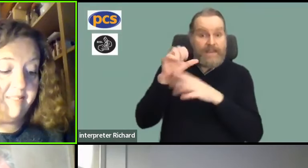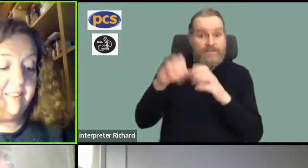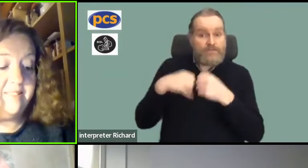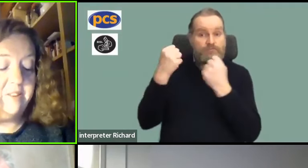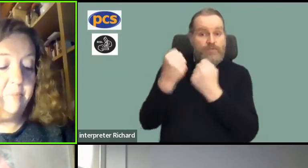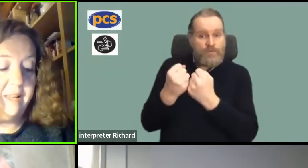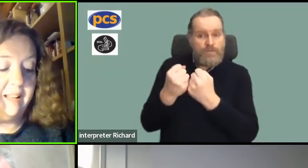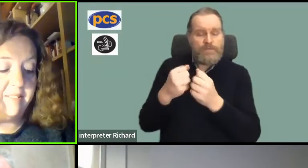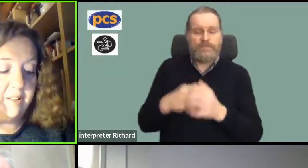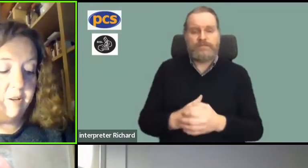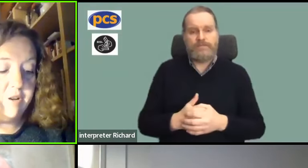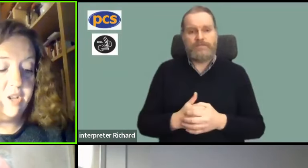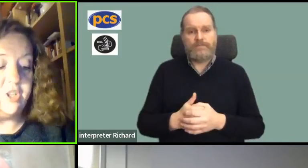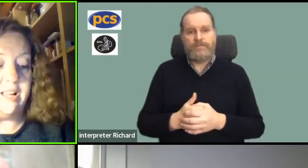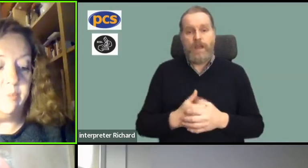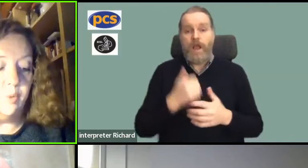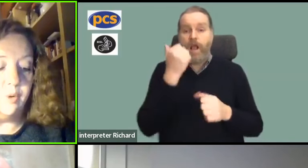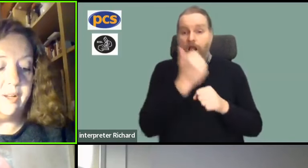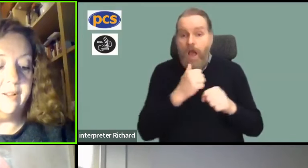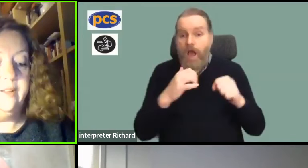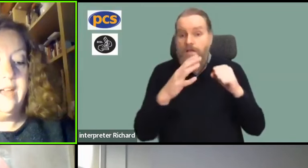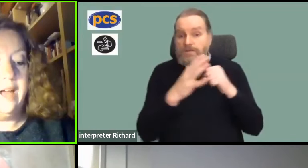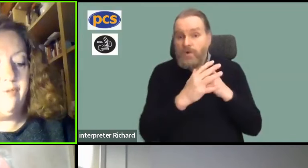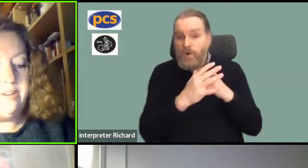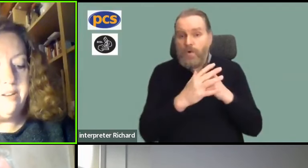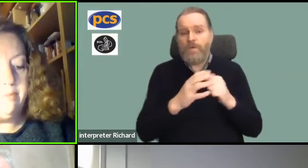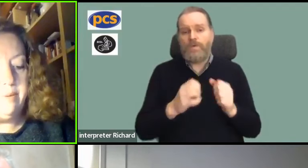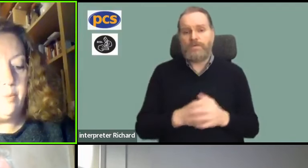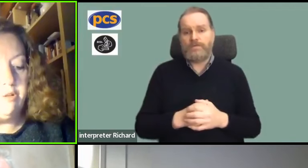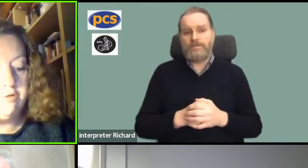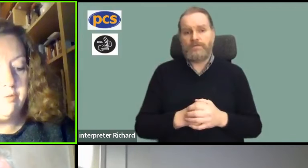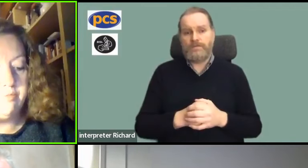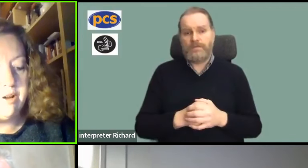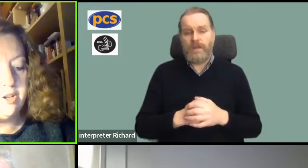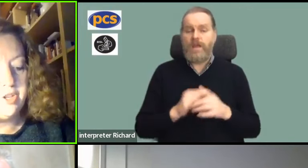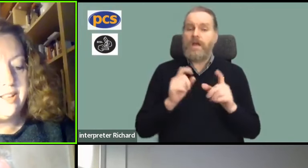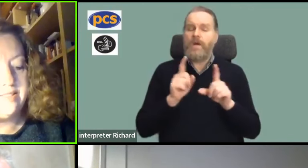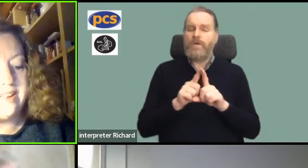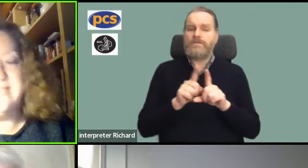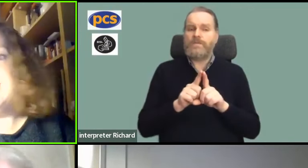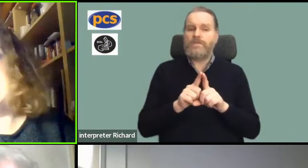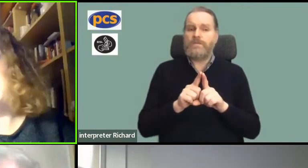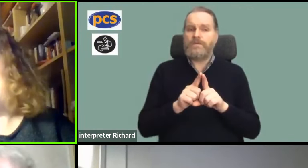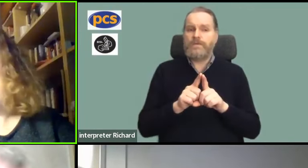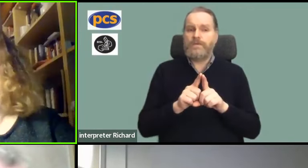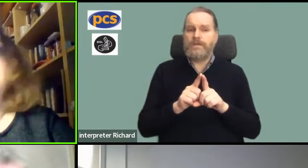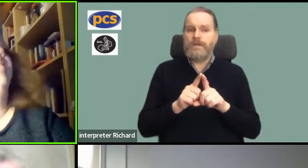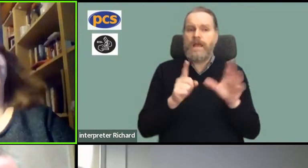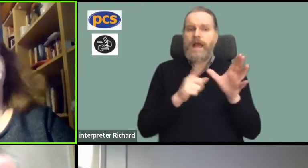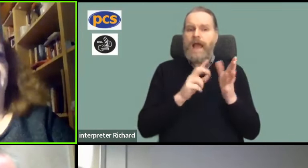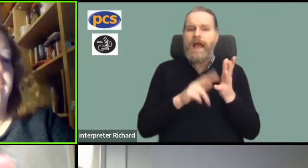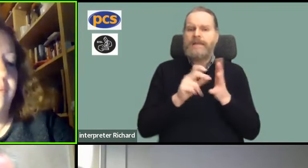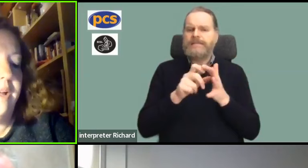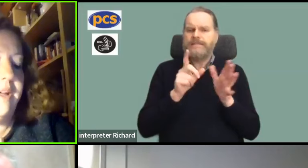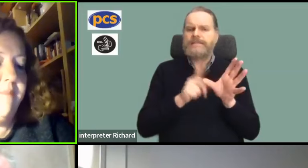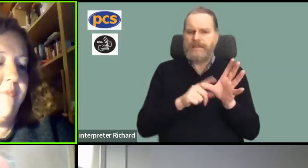defense Sector group. defense Sector group, Christando from Pcs. Dwarf e Glasgow asgow Branch, Calam, Walker, asgow Branch, Calam Walker, and some Dw. Will branch in that sandy